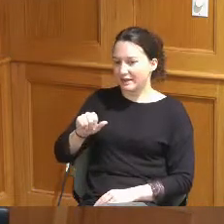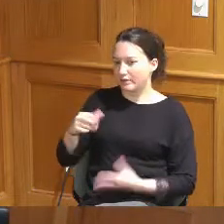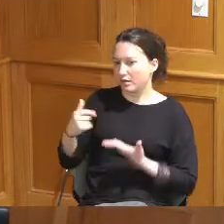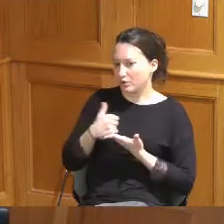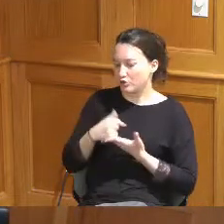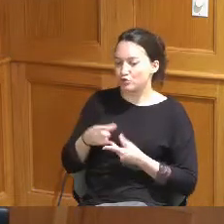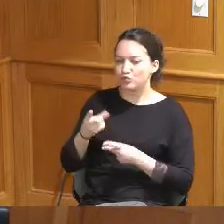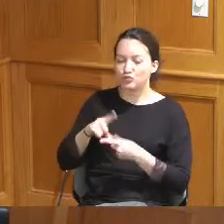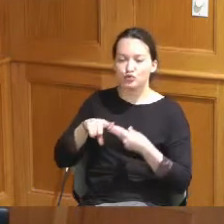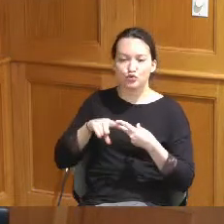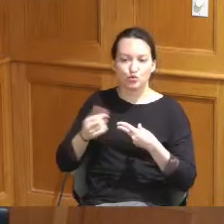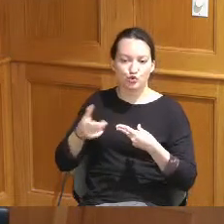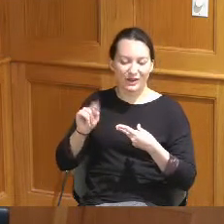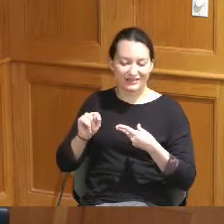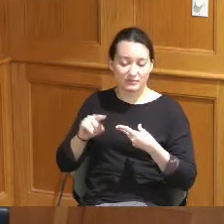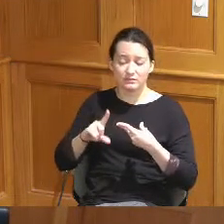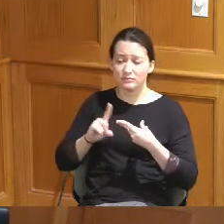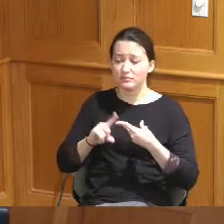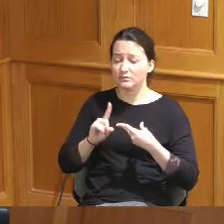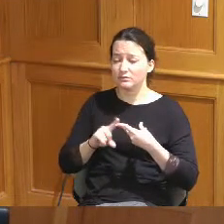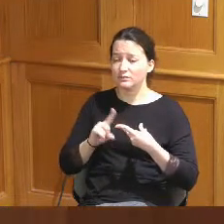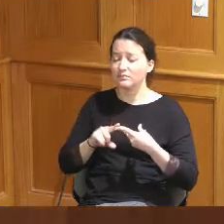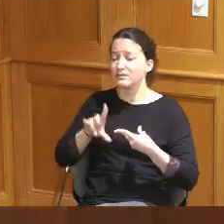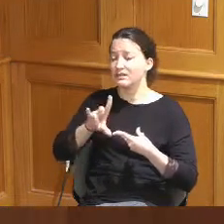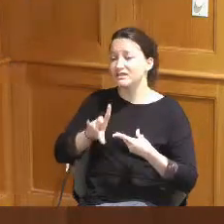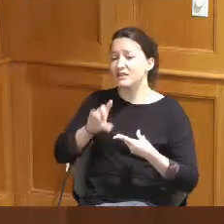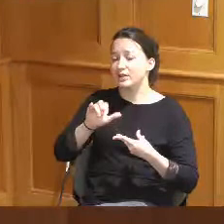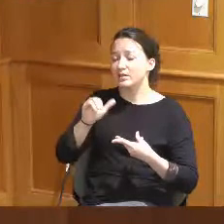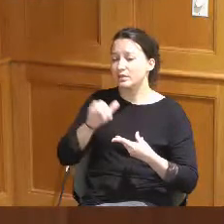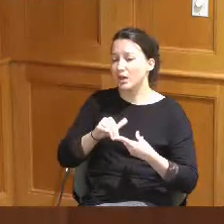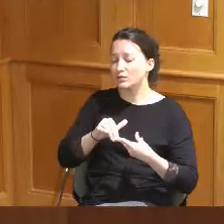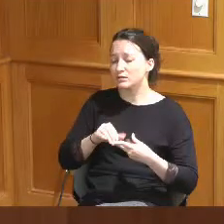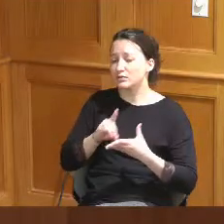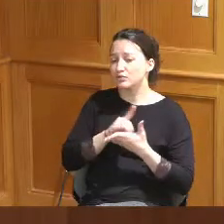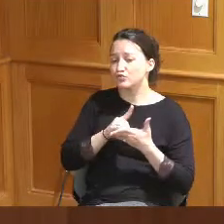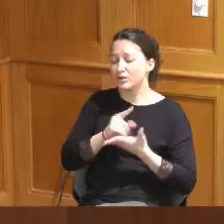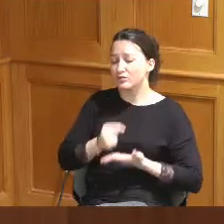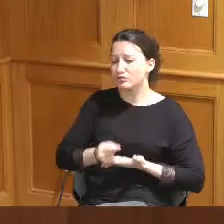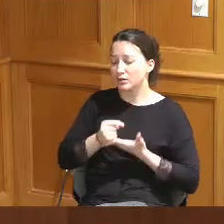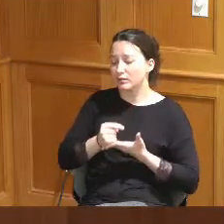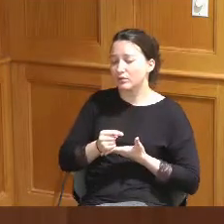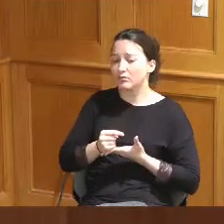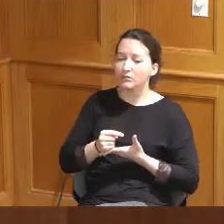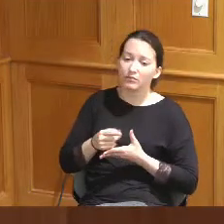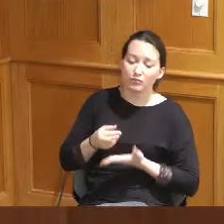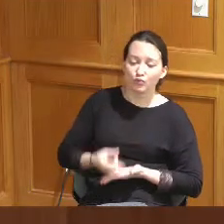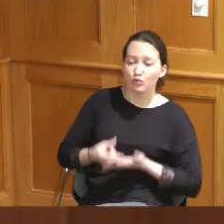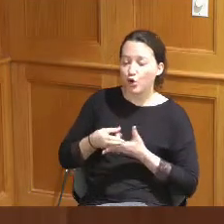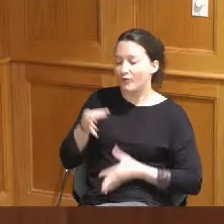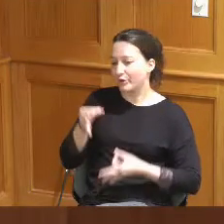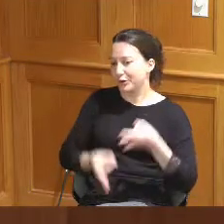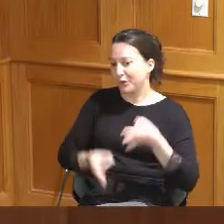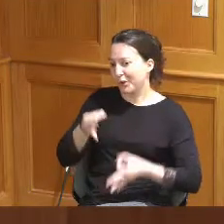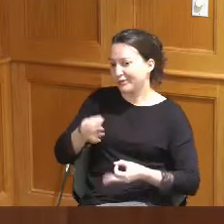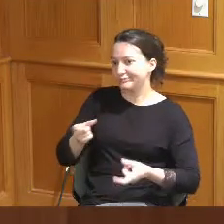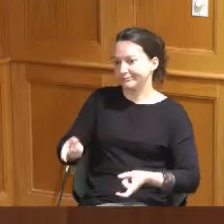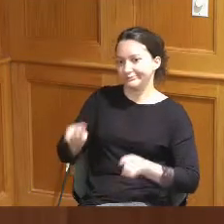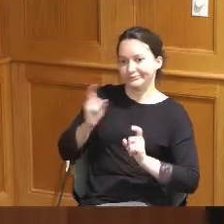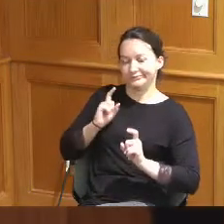grants the first is a 700,000 drug treatment recovery Court Grant it is a four-year Grant